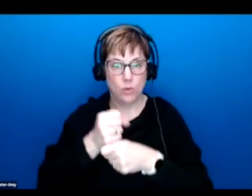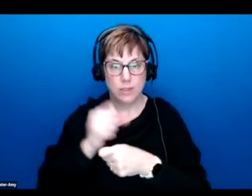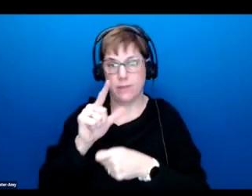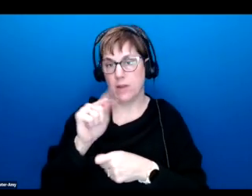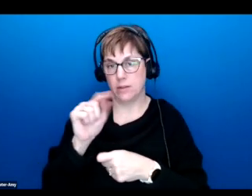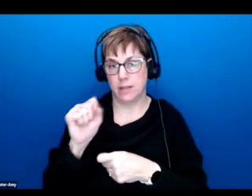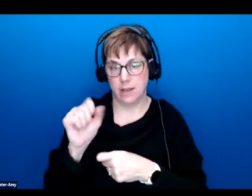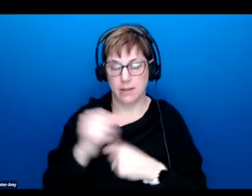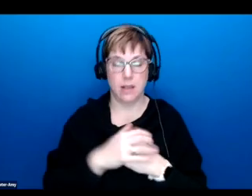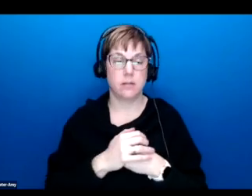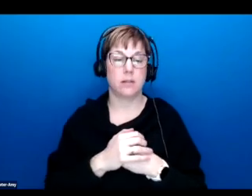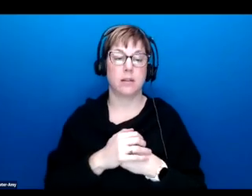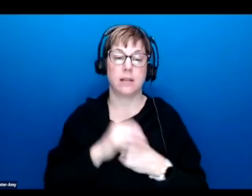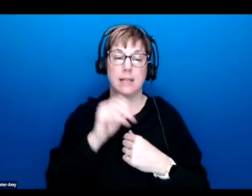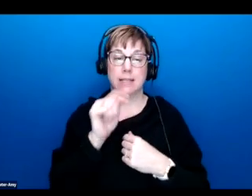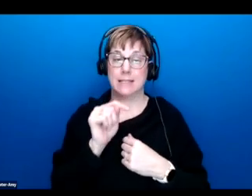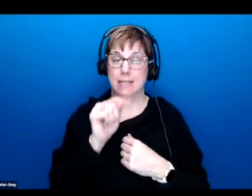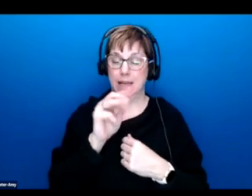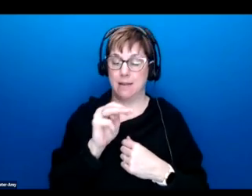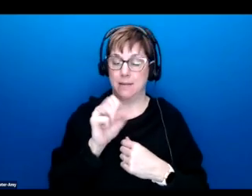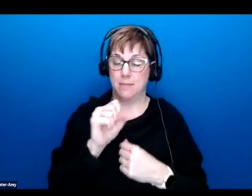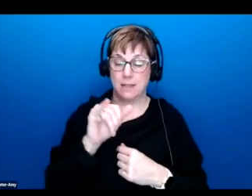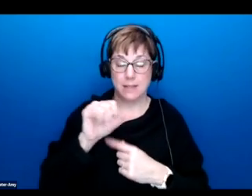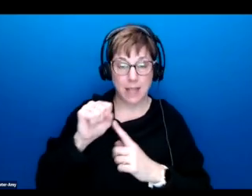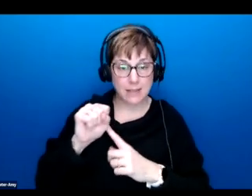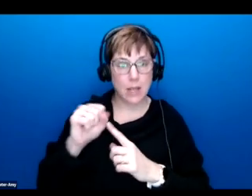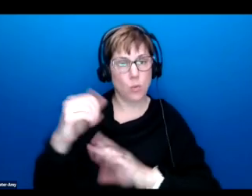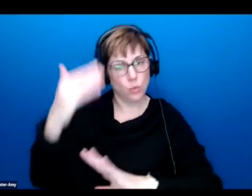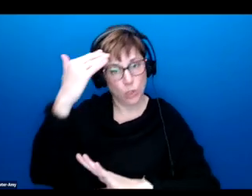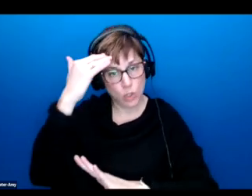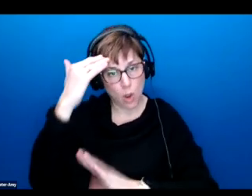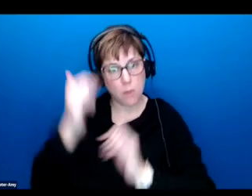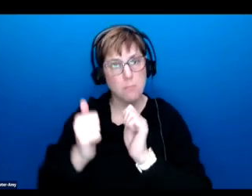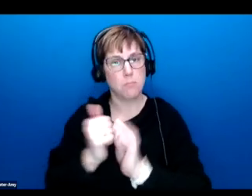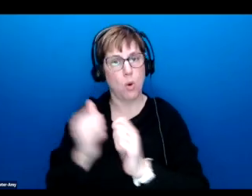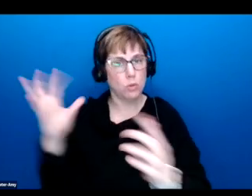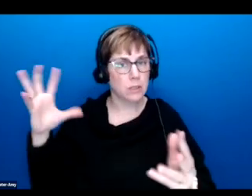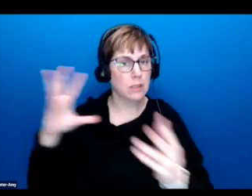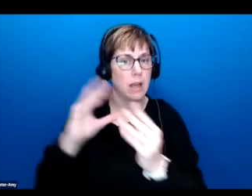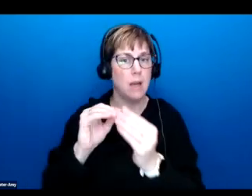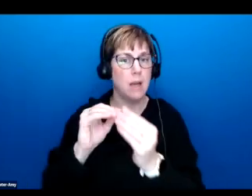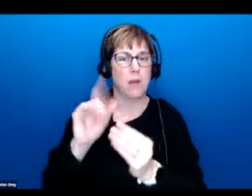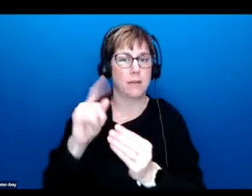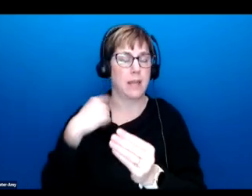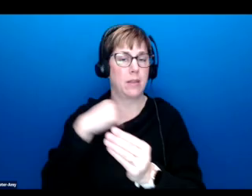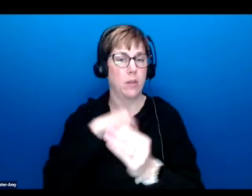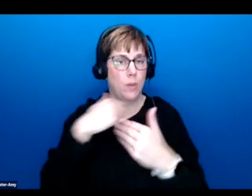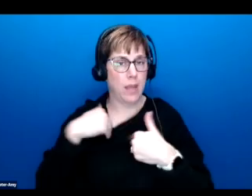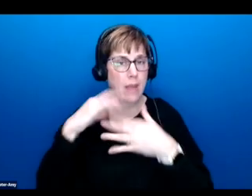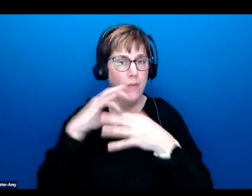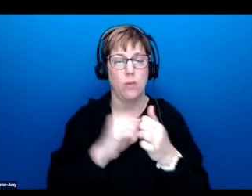While T-MSIS is known as the most comprehensive data that we have on Medicaid for US states,